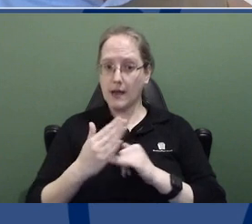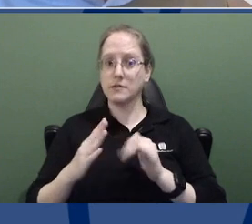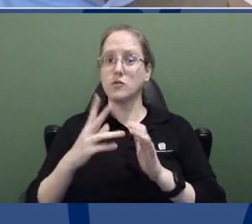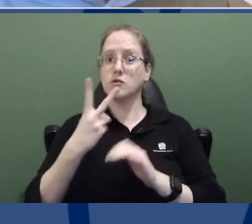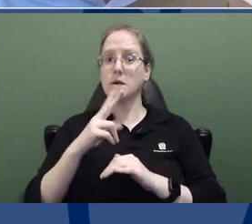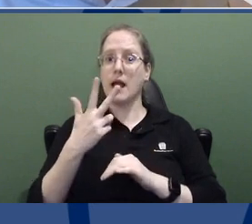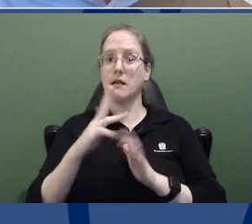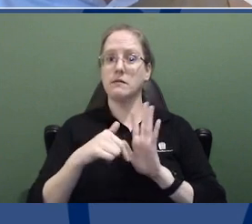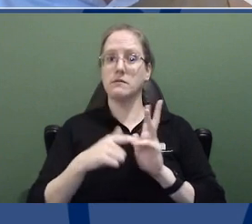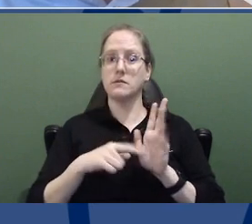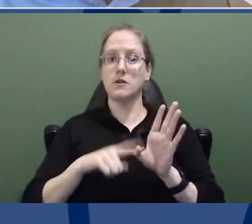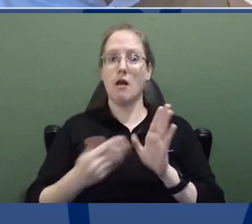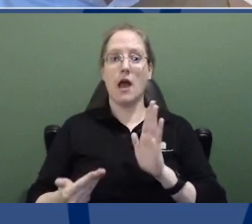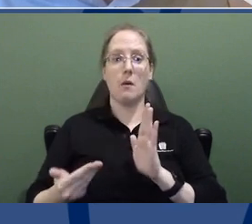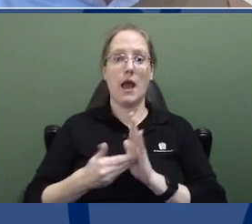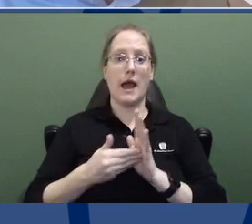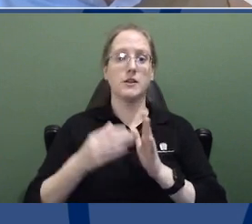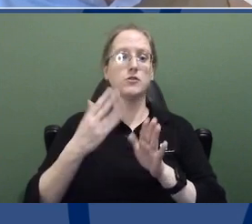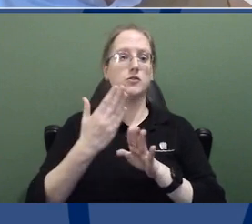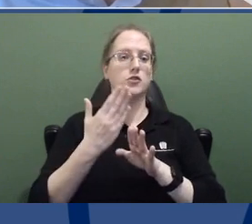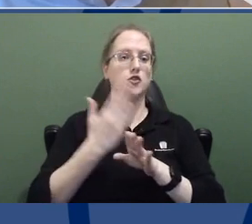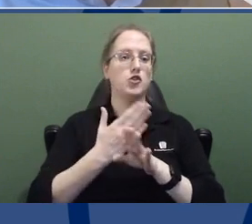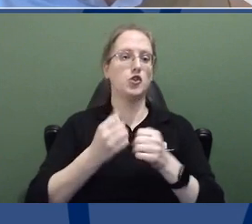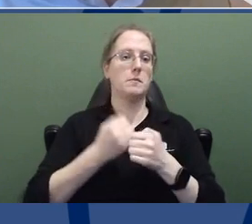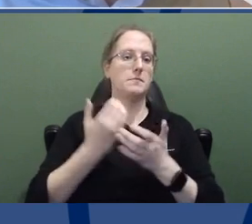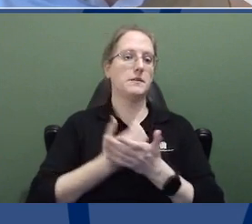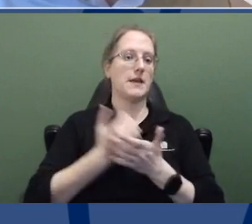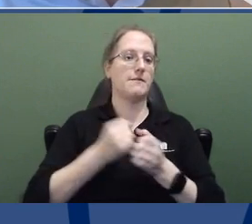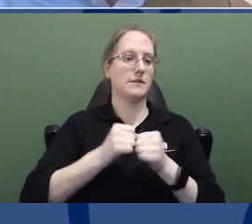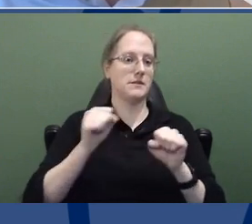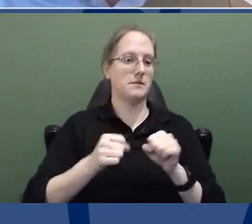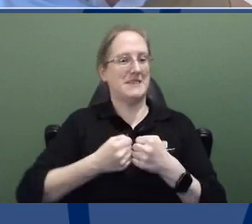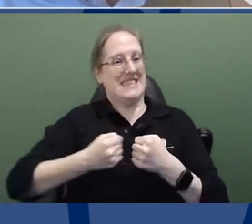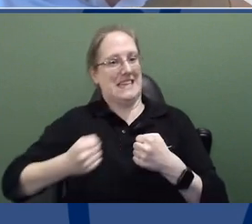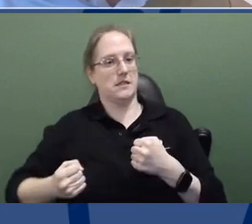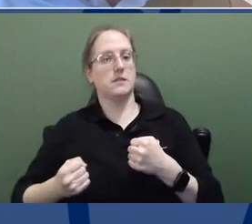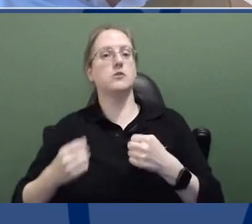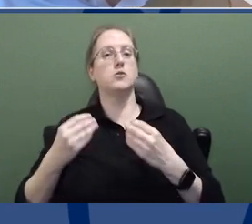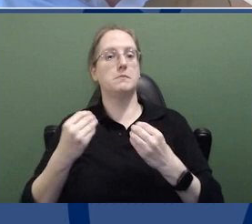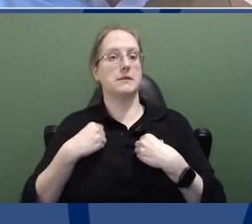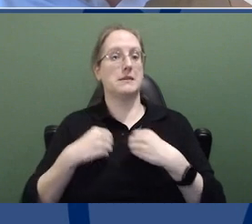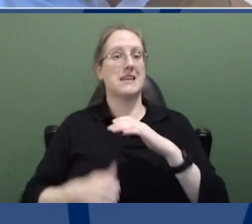extended the Jobsaver scheme eligibility to businesses with a turnover of up to 250 million